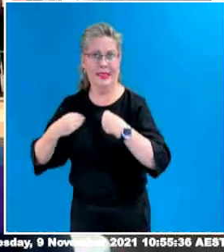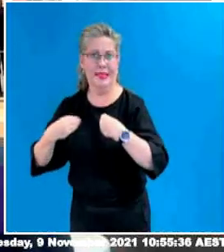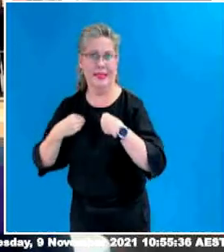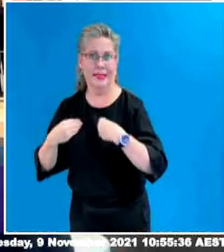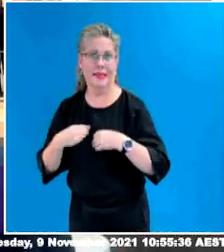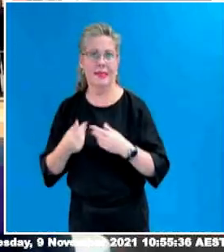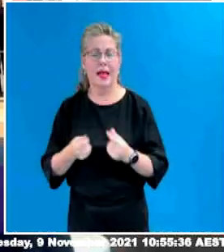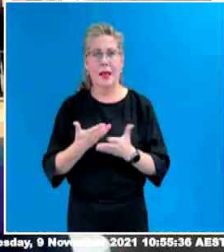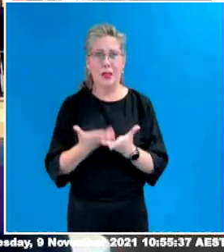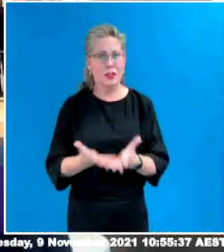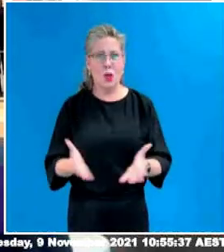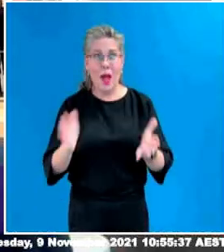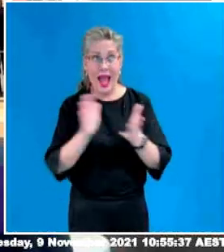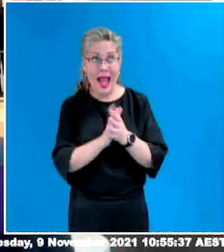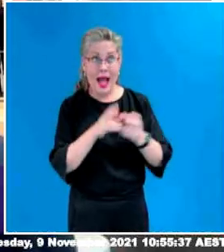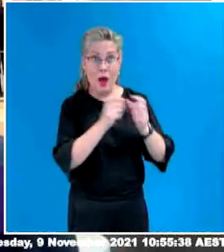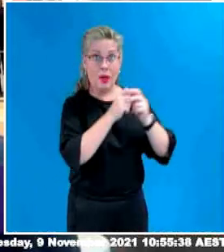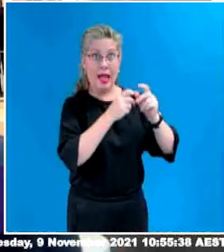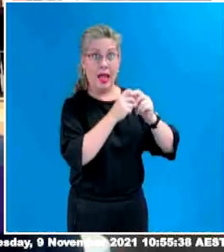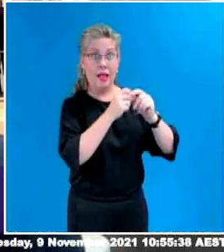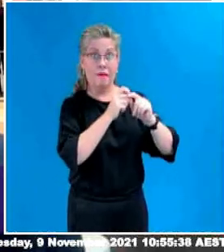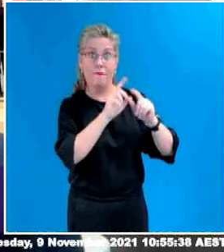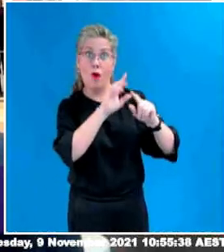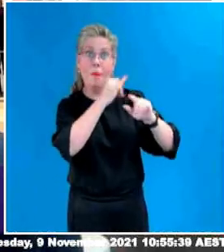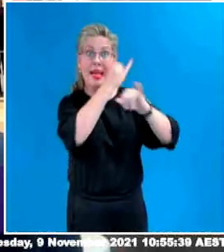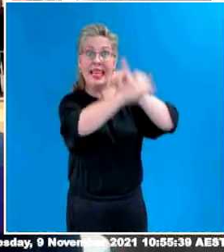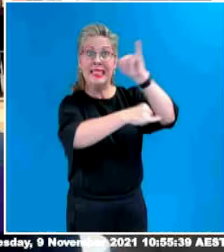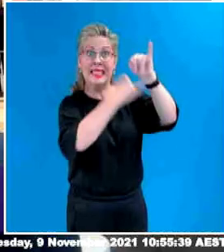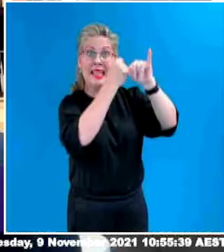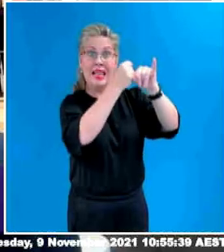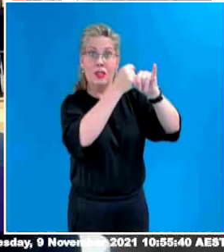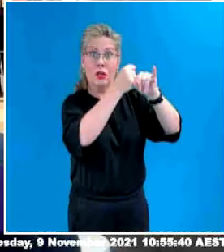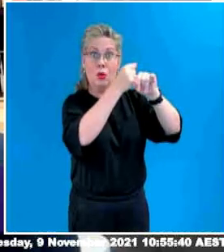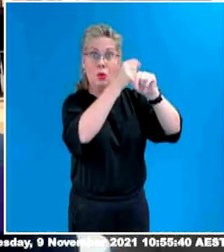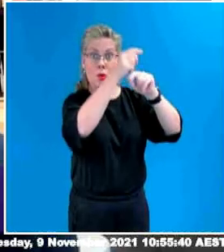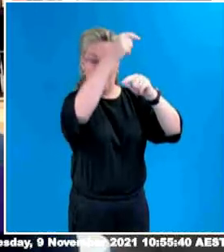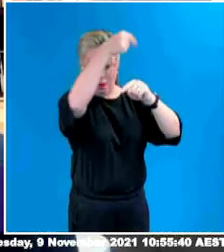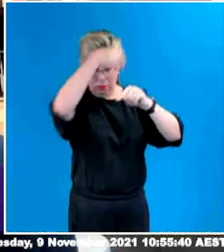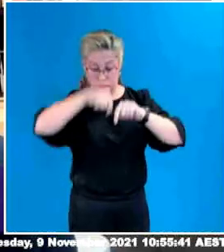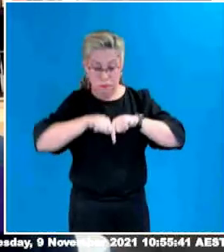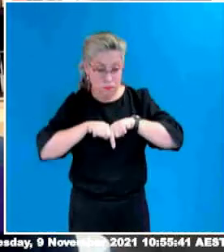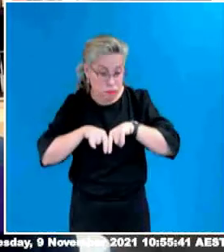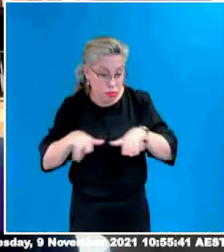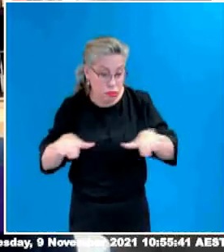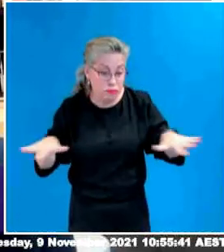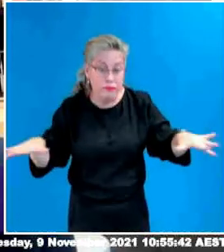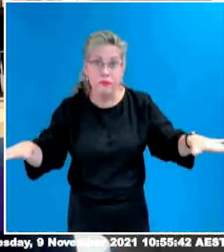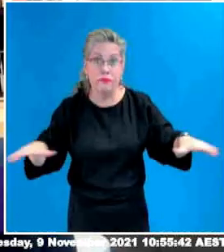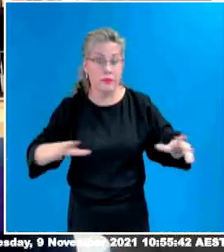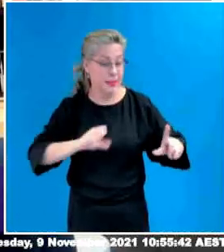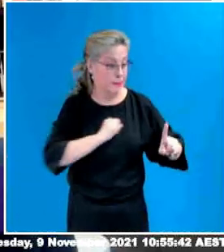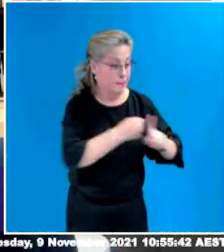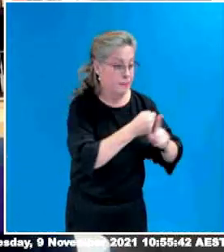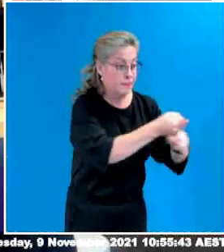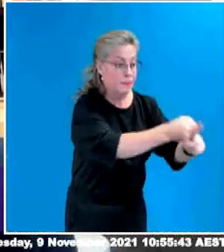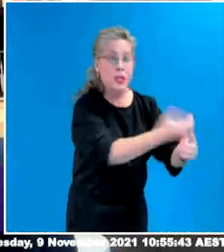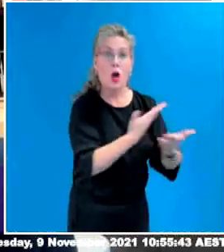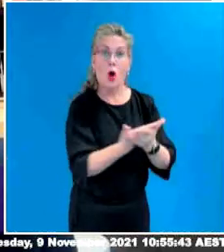greater acceptance of corporations accepting responsibilities in relation